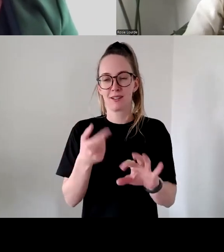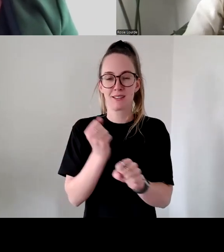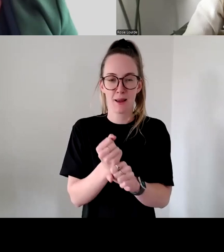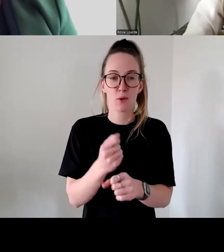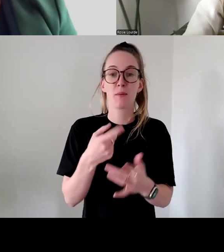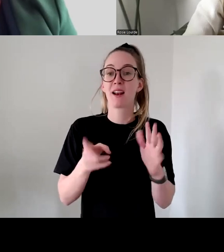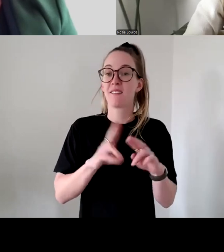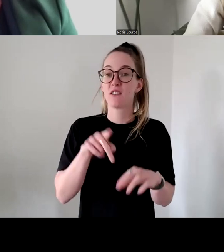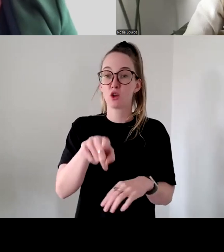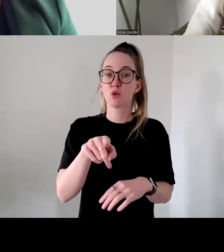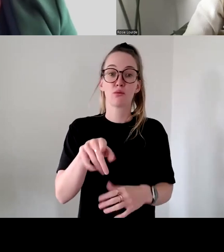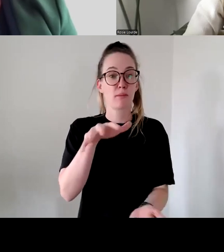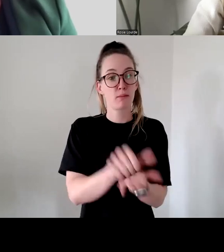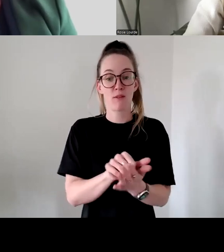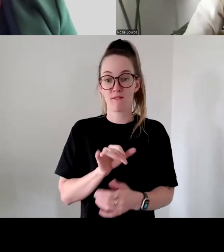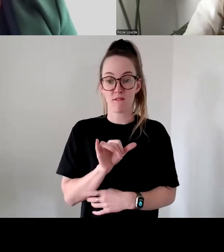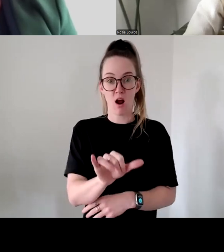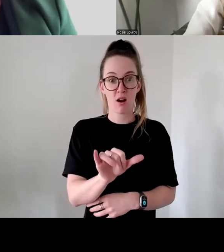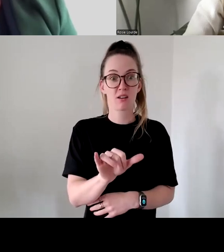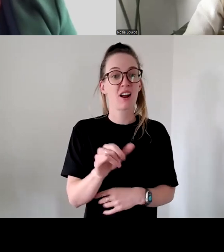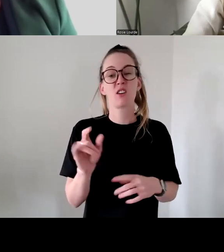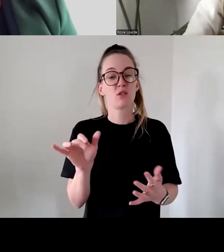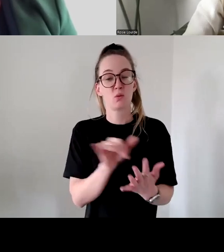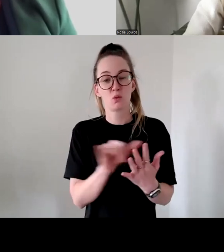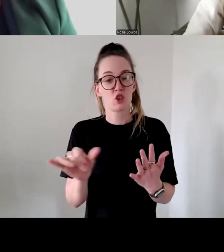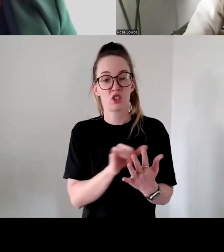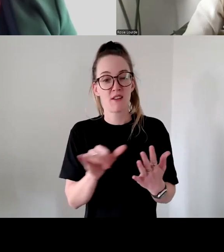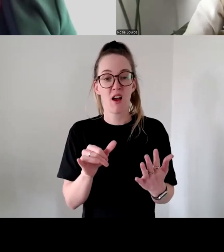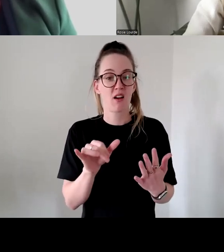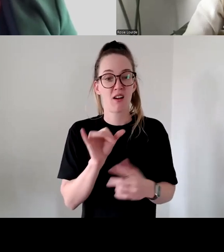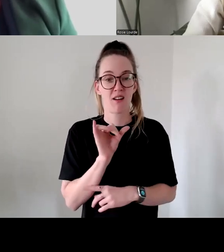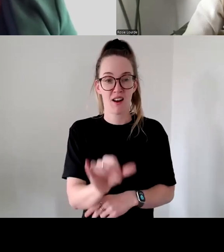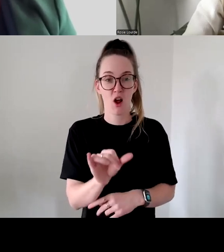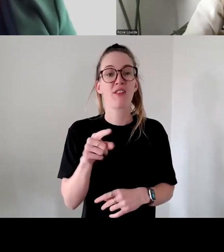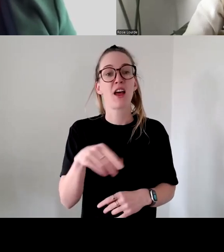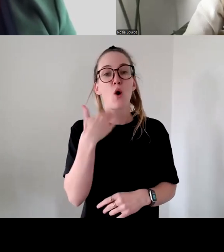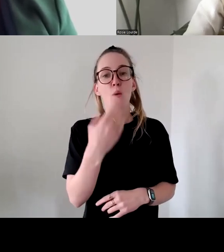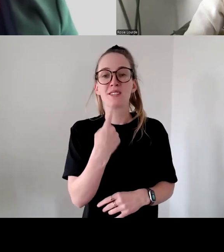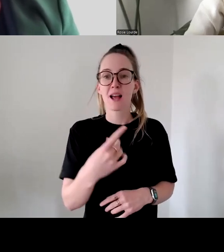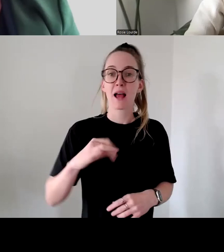airline you get on and they say, you should treat each other and our staff with respect.